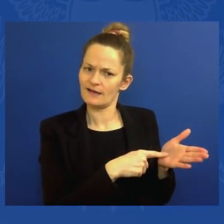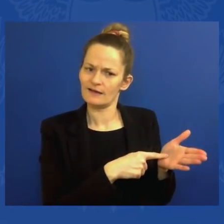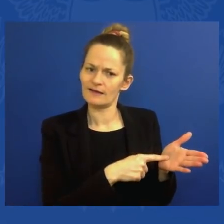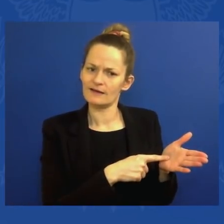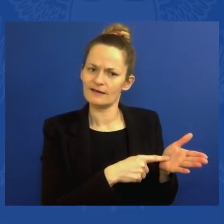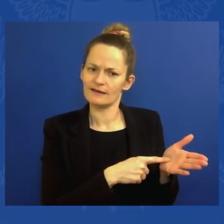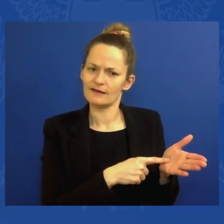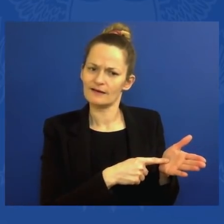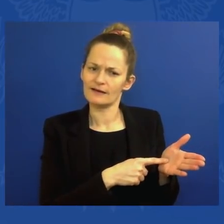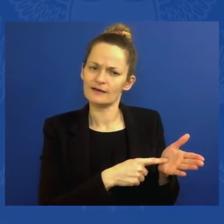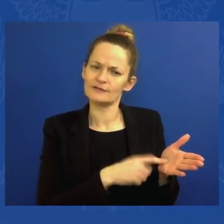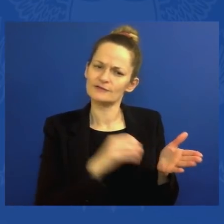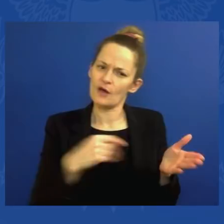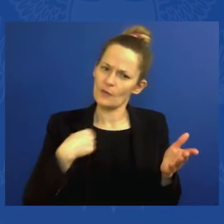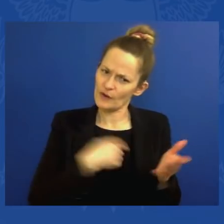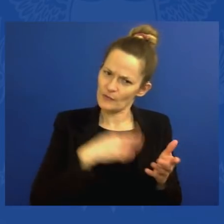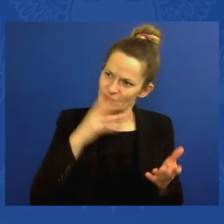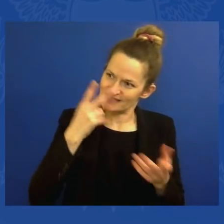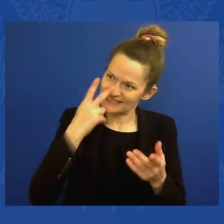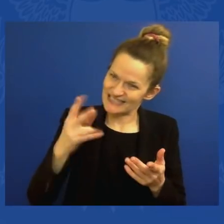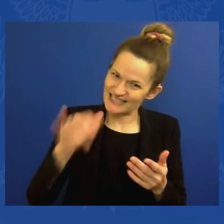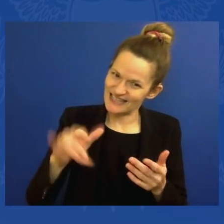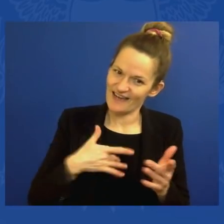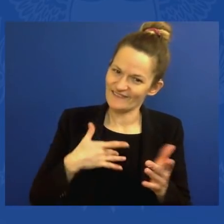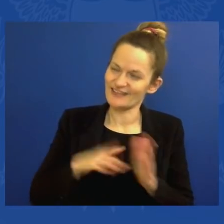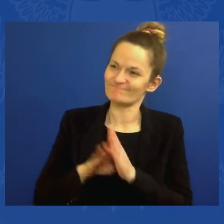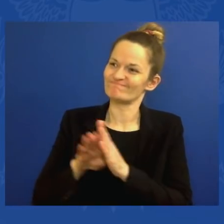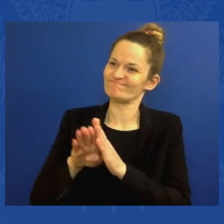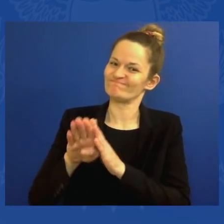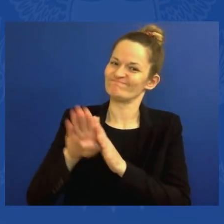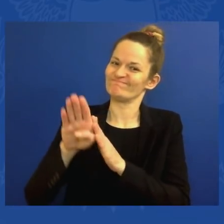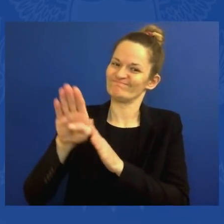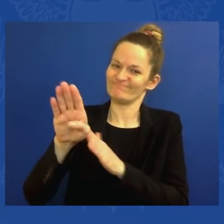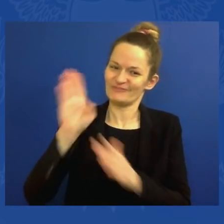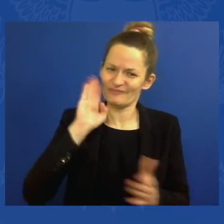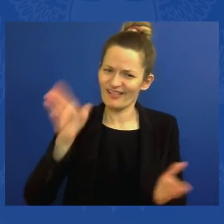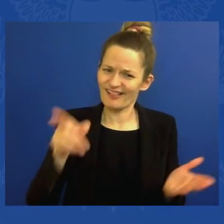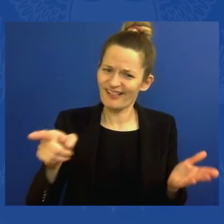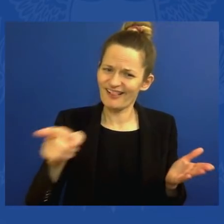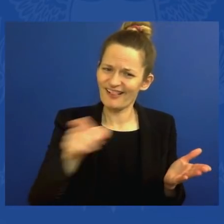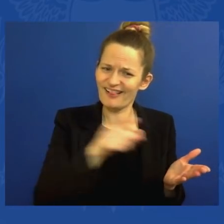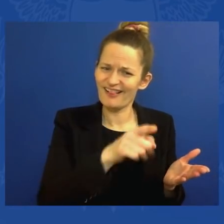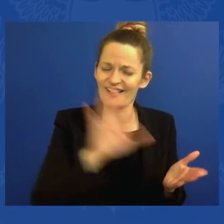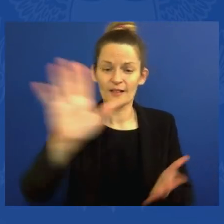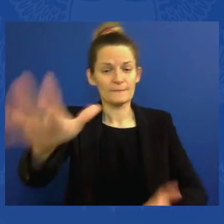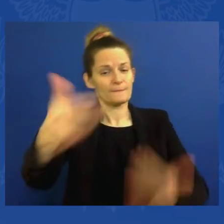Today, companies are choosing to build new factories when, just a few years ago, they would've built them overseas.